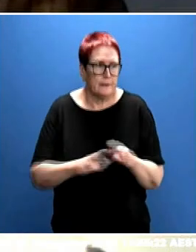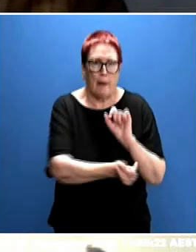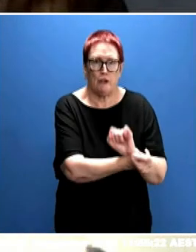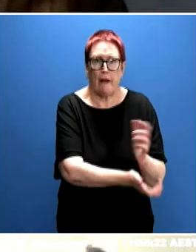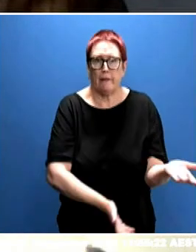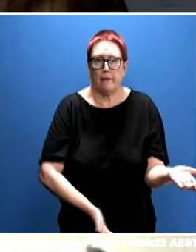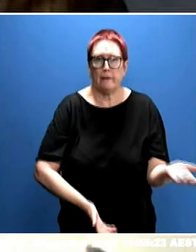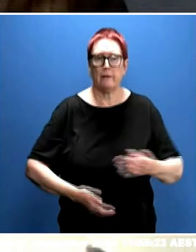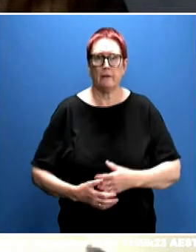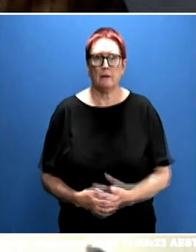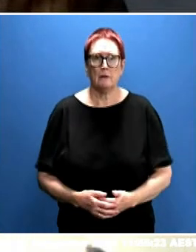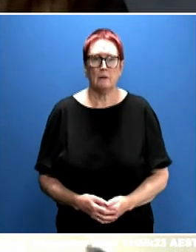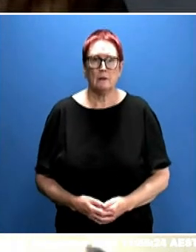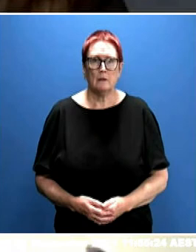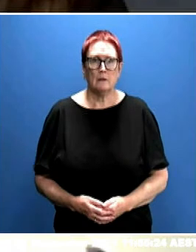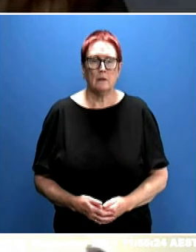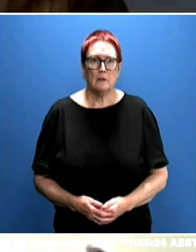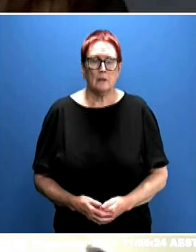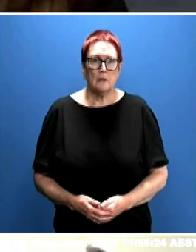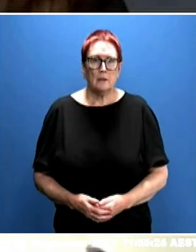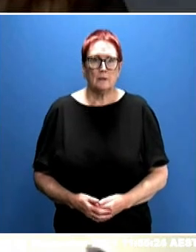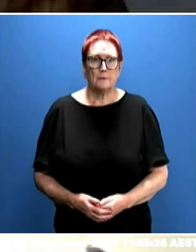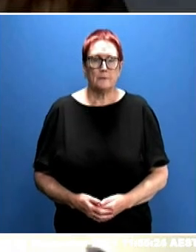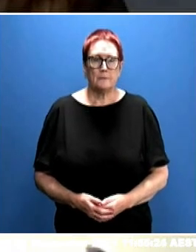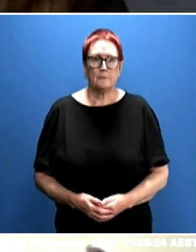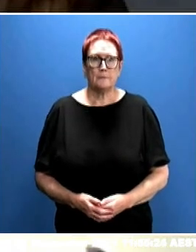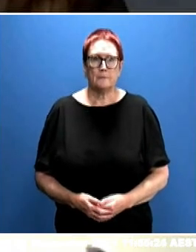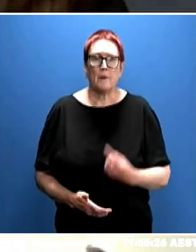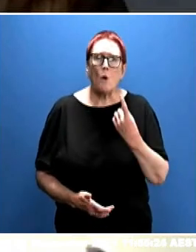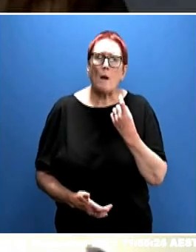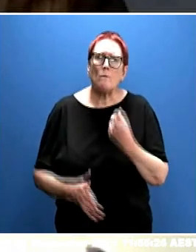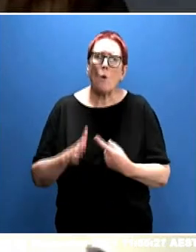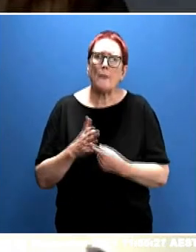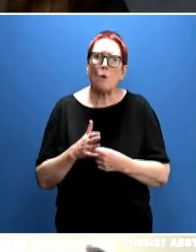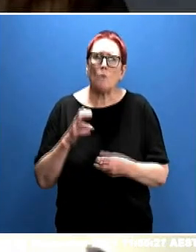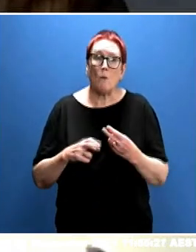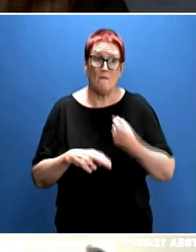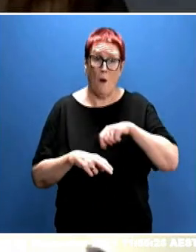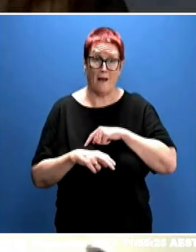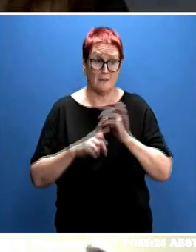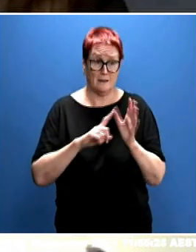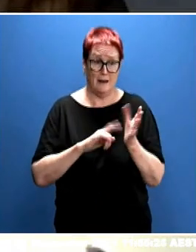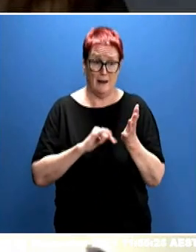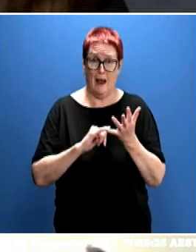And the other really important issue for us at ALSWA is